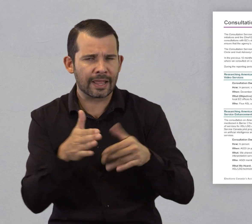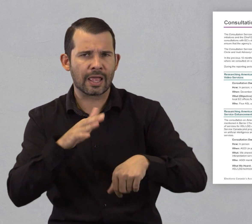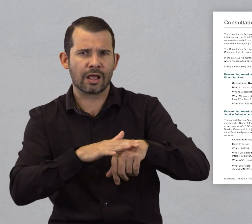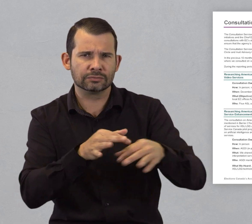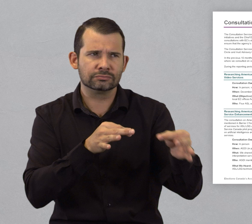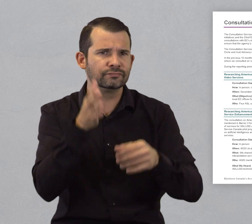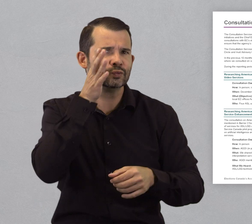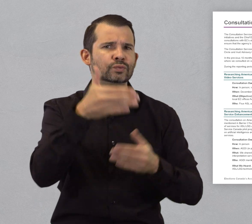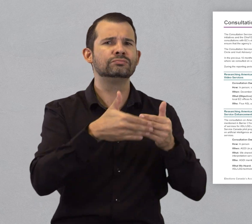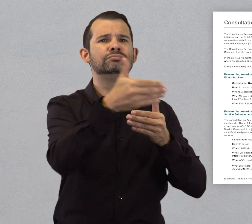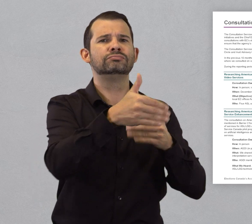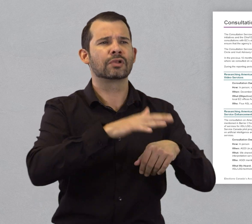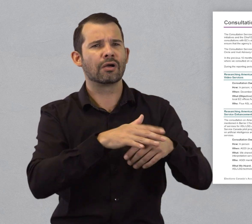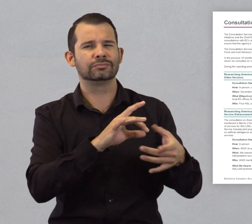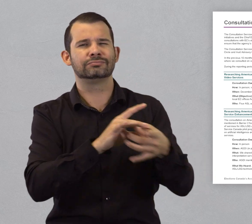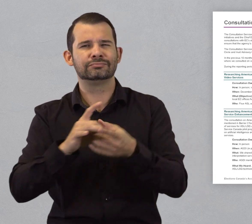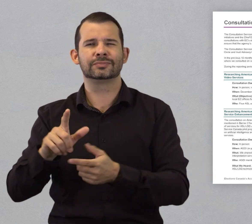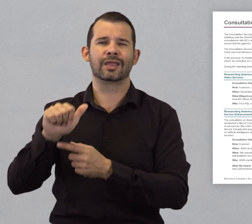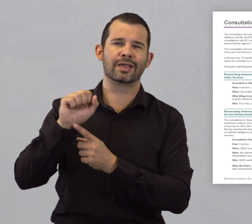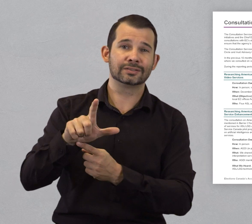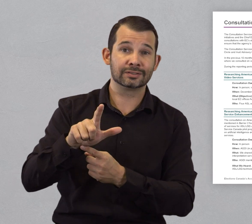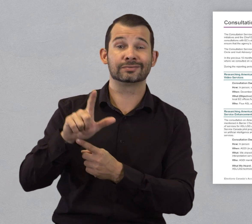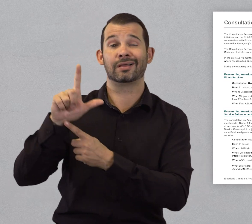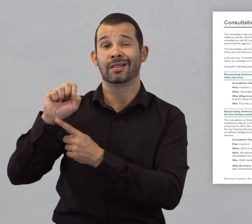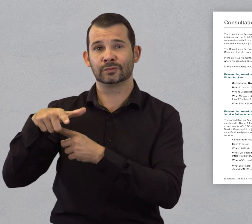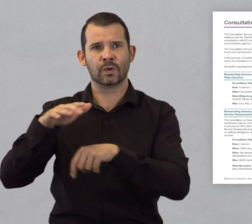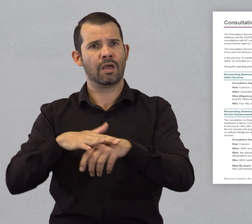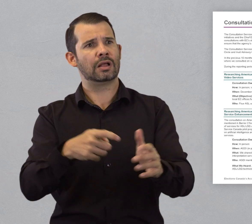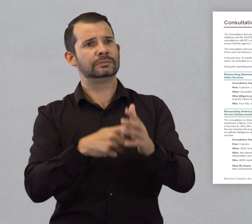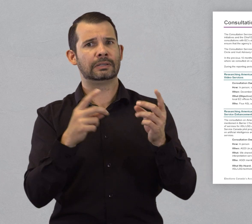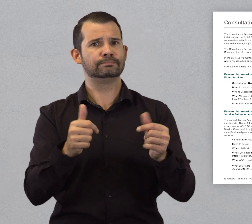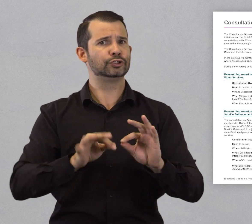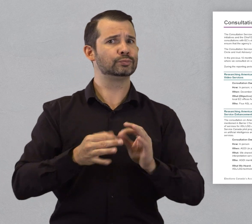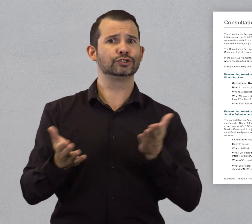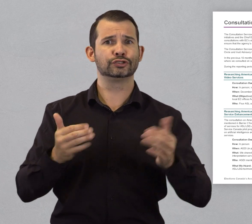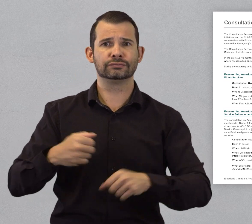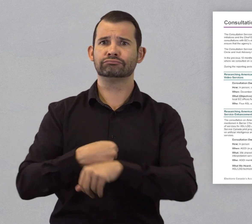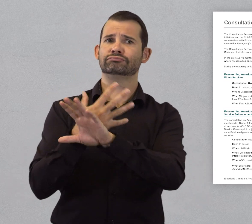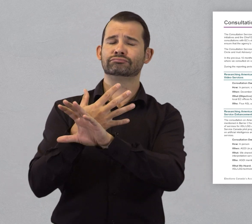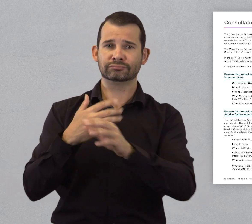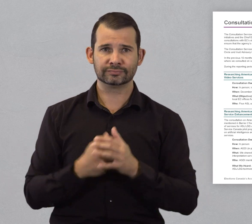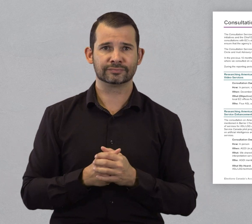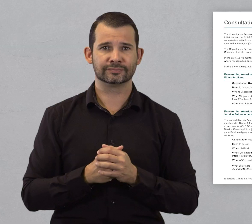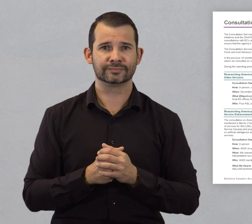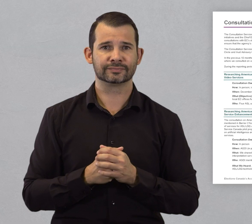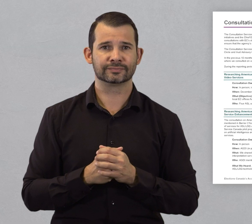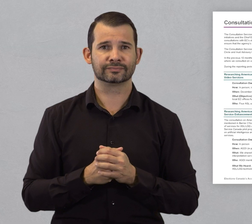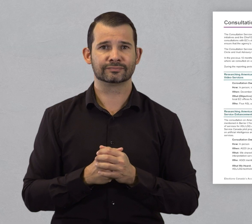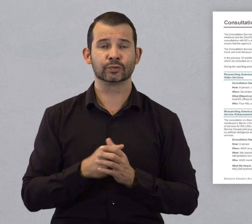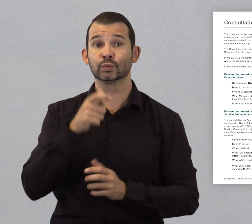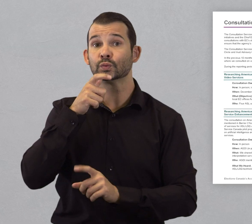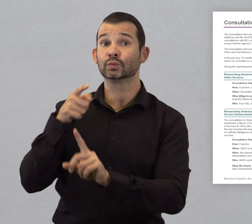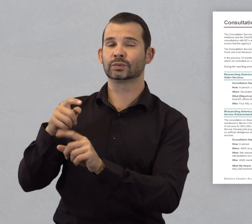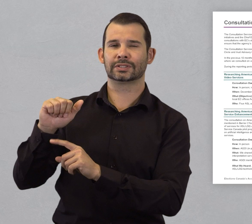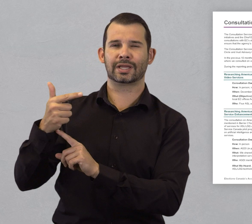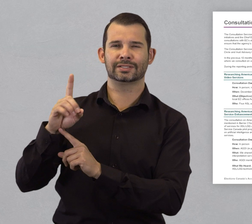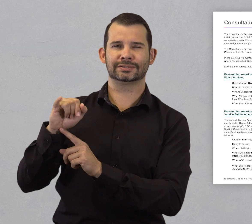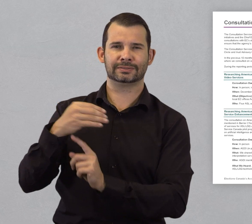consultations with respect to ASL/LSQ on-demand interpretation services. Who: AGDI members